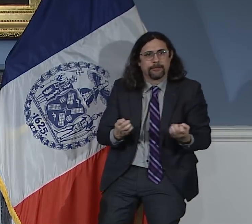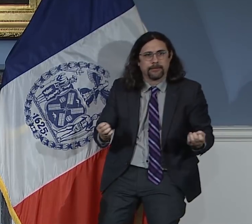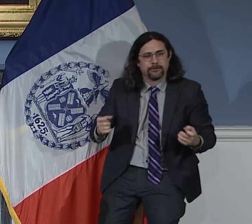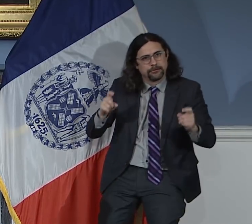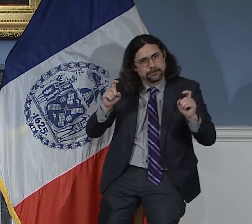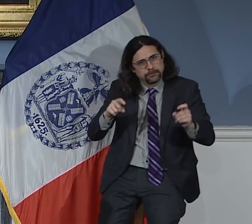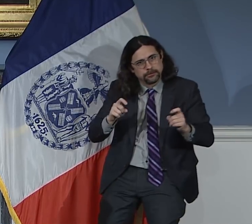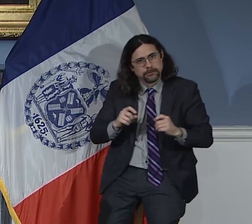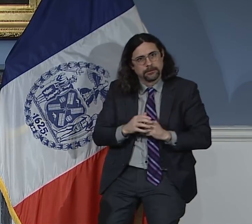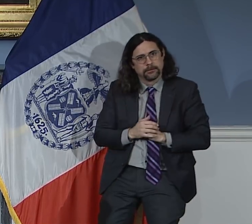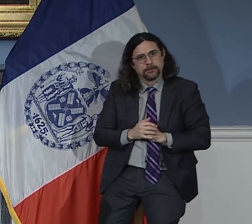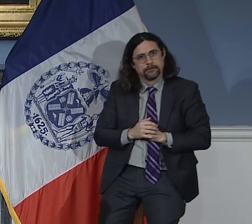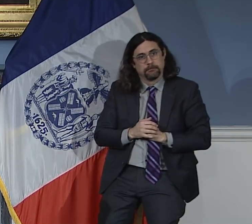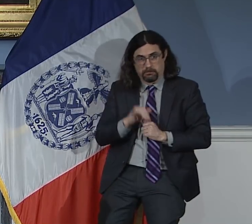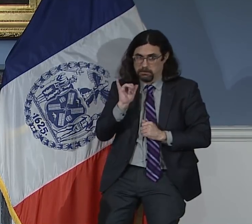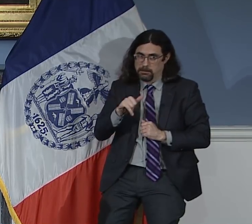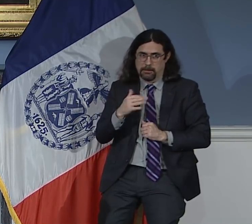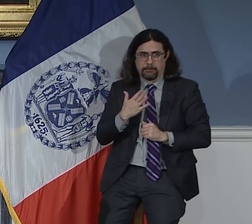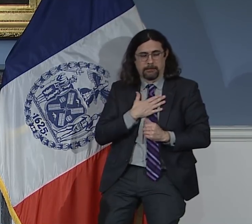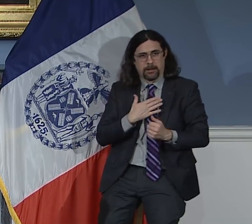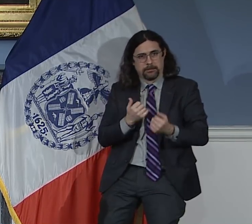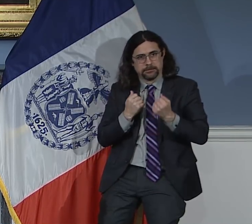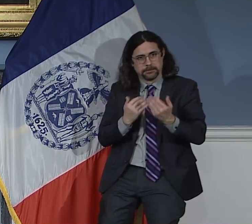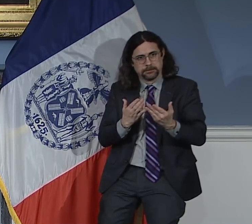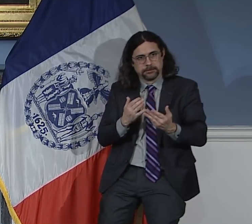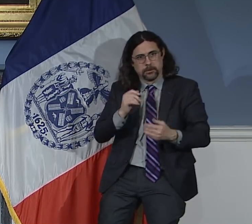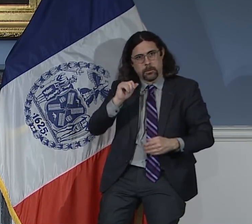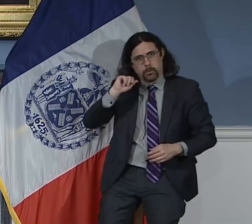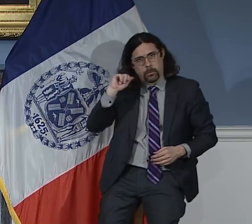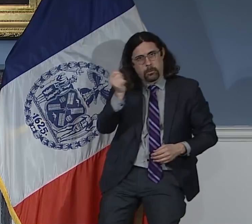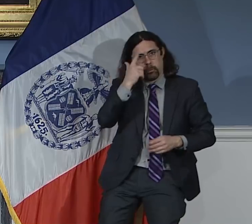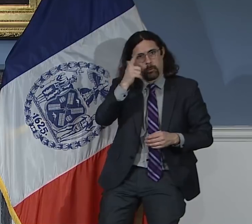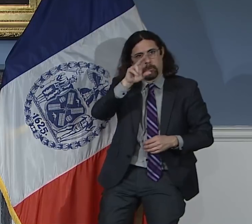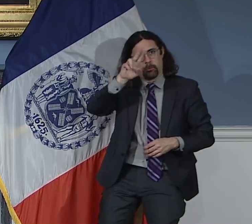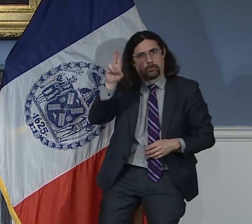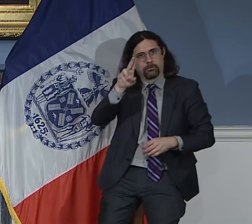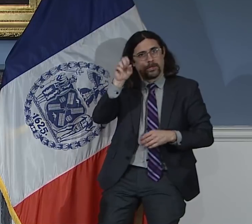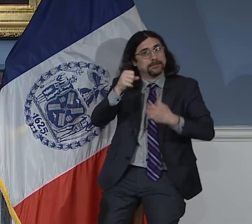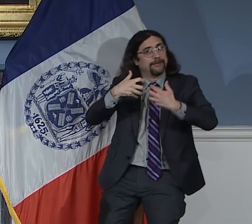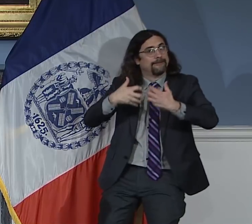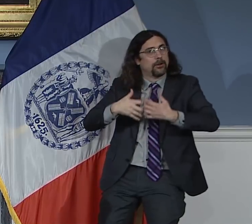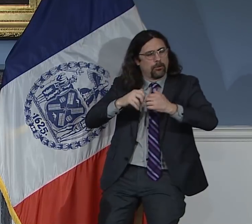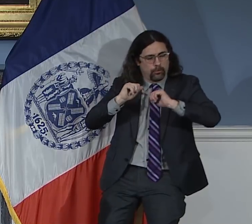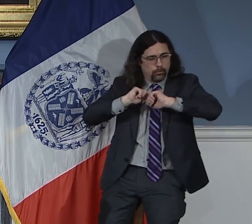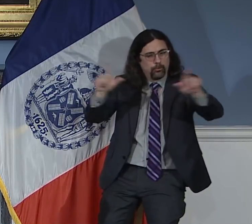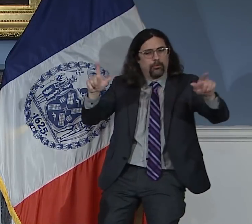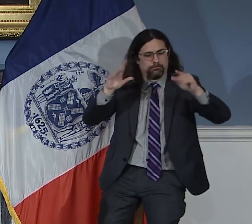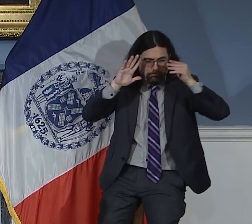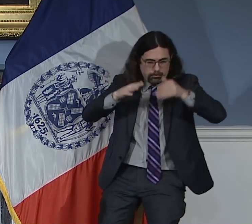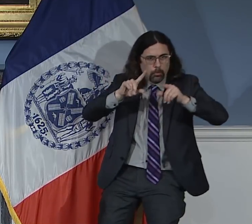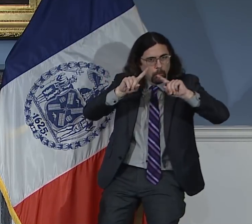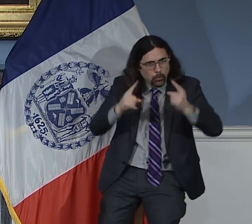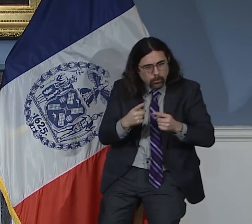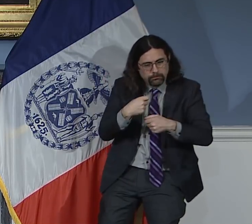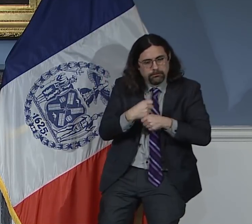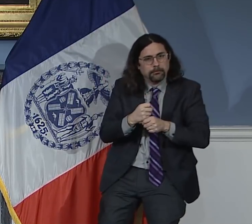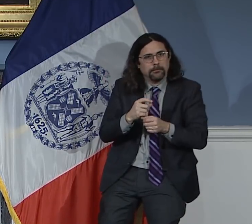FACTORY SHOULD BE ORDERED ON A FULL PRODUCTION BASIS ON A LEVEL PRIORITIZED BY THE FEDERAL